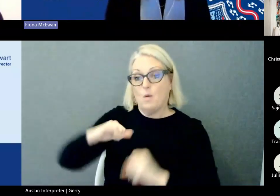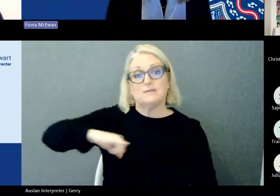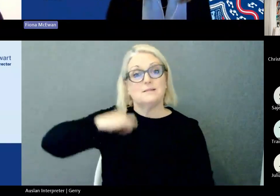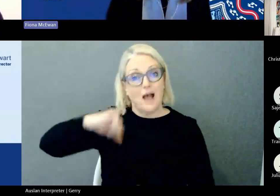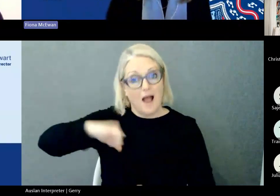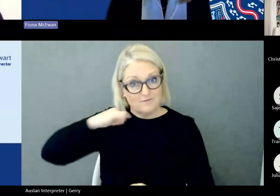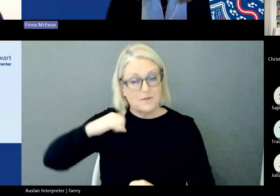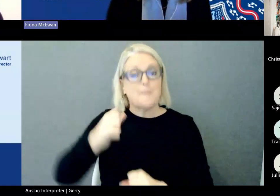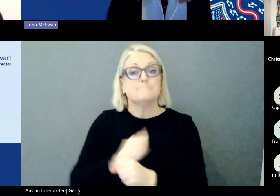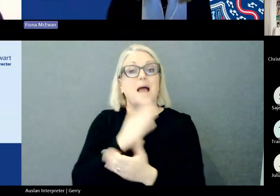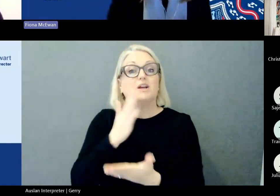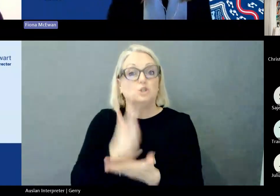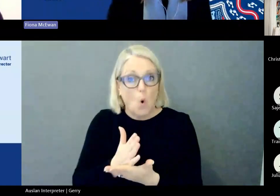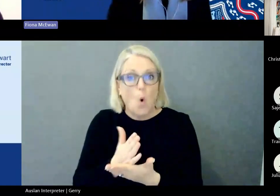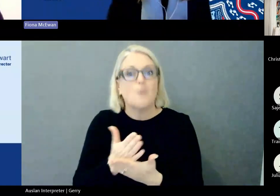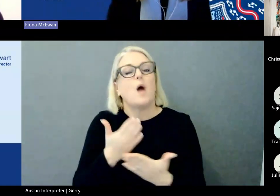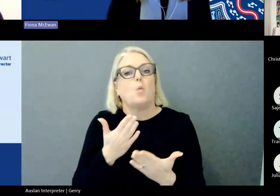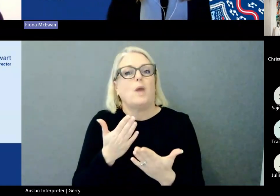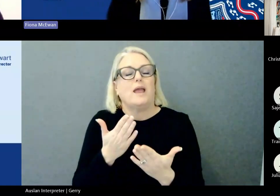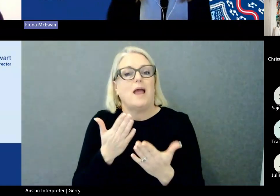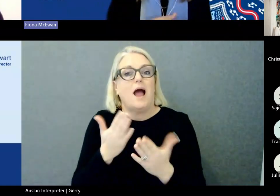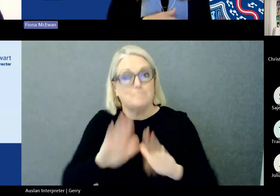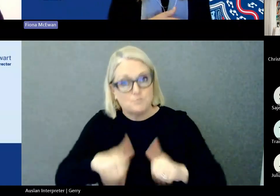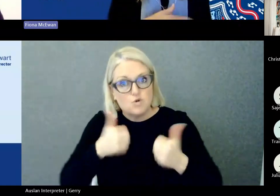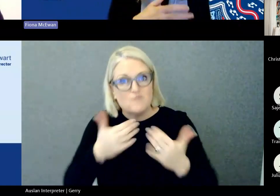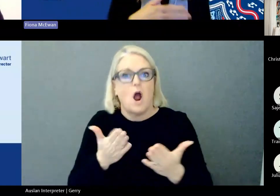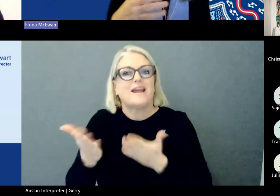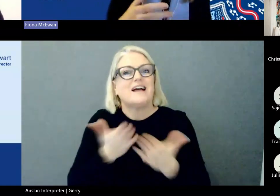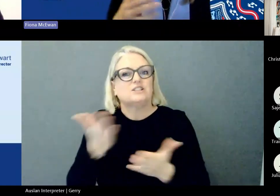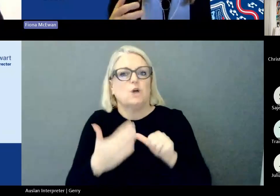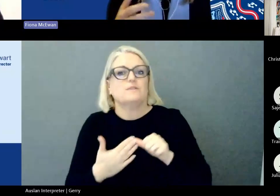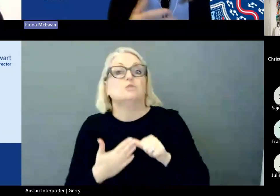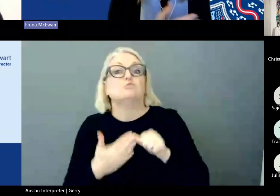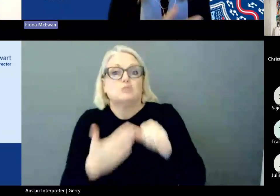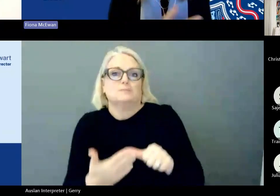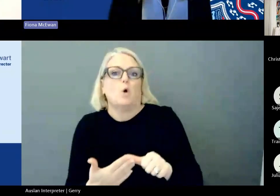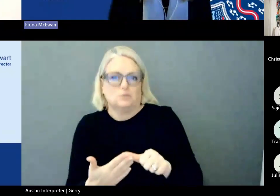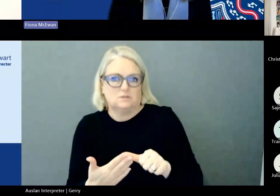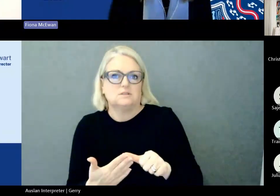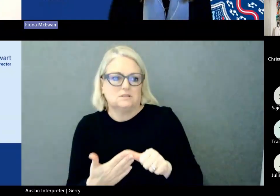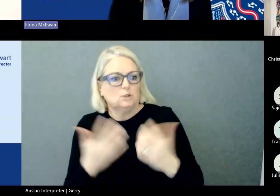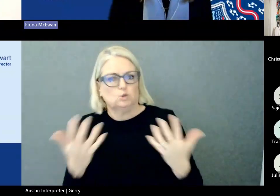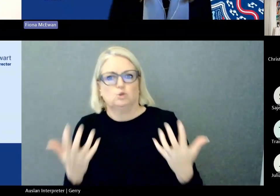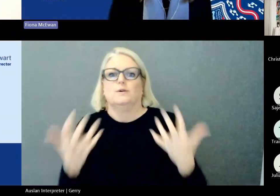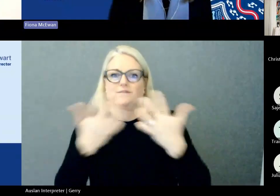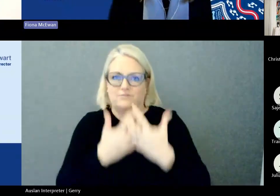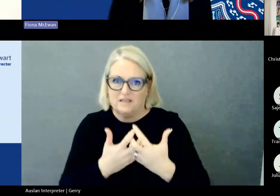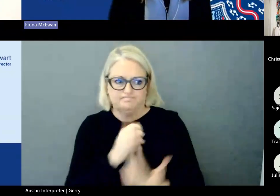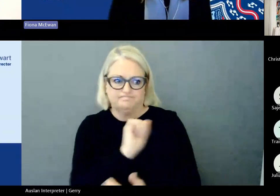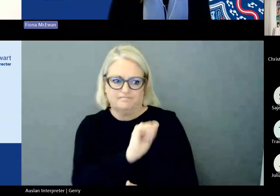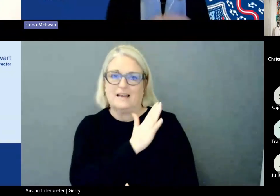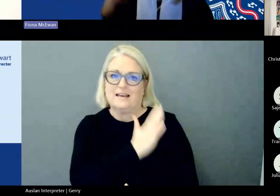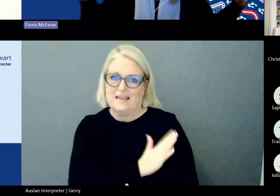to coordinate service responses. I think that just helps for the better outcome, but also safeguarding understanding as well.